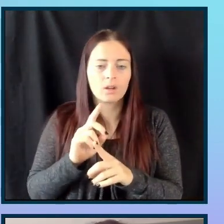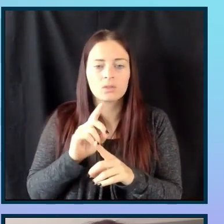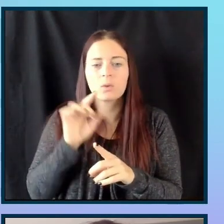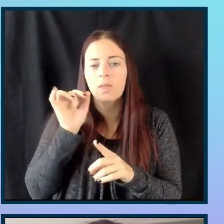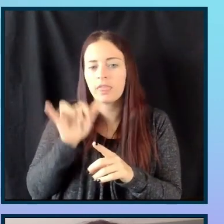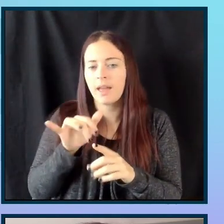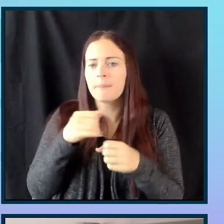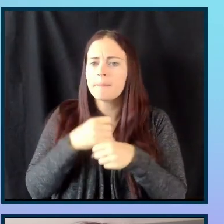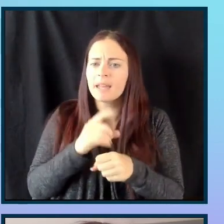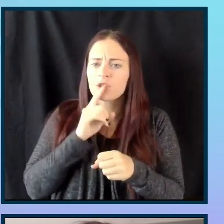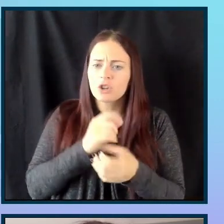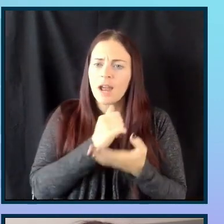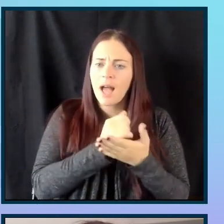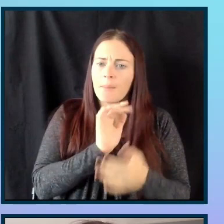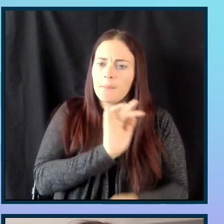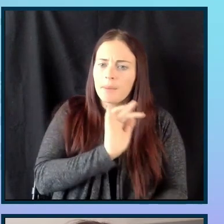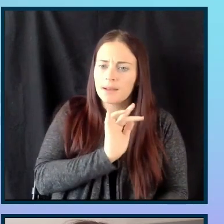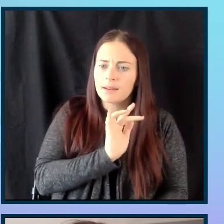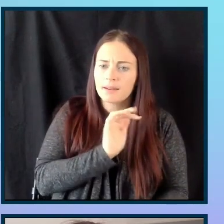that it's in the same relative location,